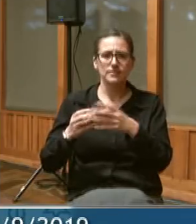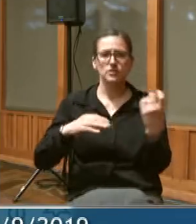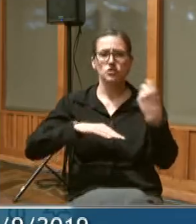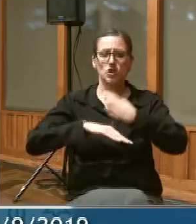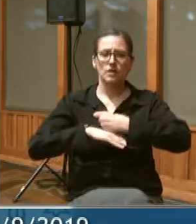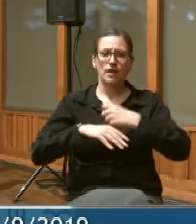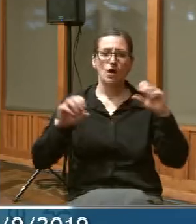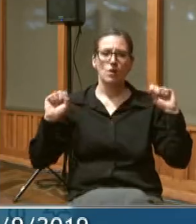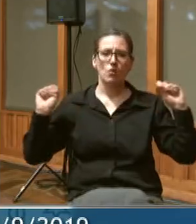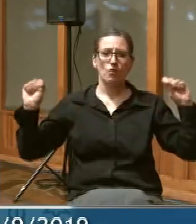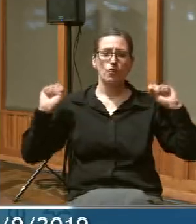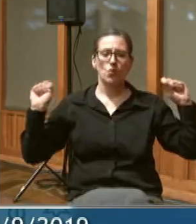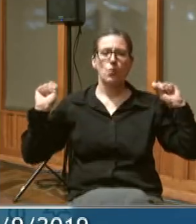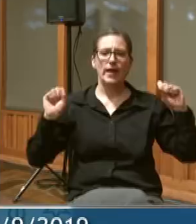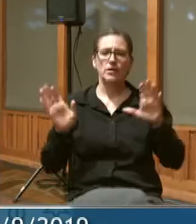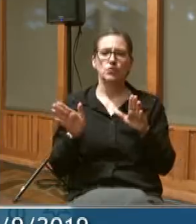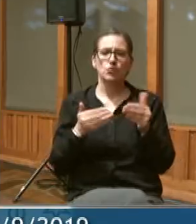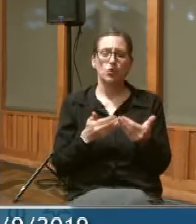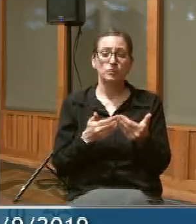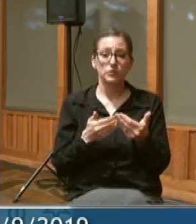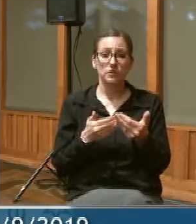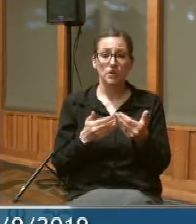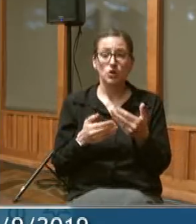START TAKING AWAY THEIR ART CLASSES, THEIR FOOTBALL CLAYSES